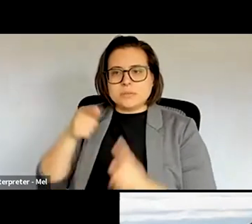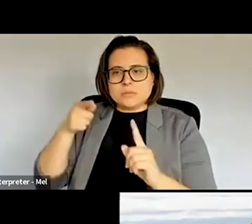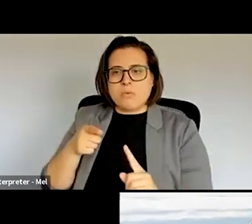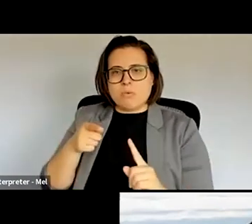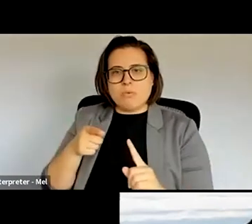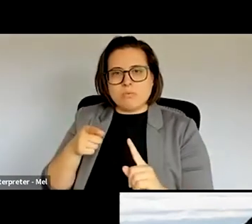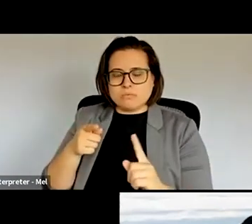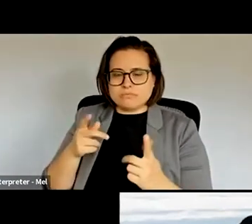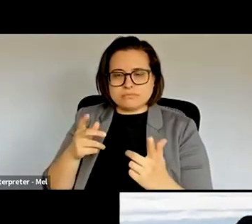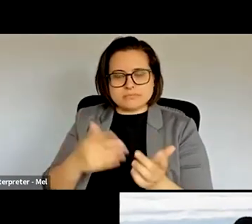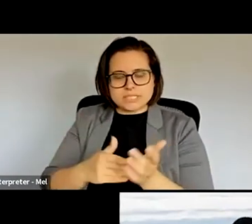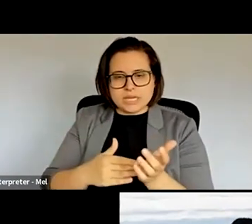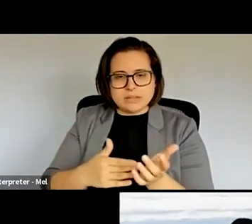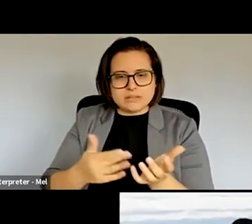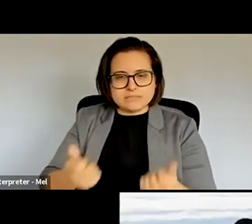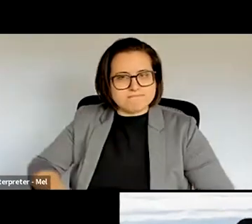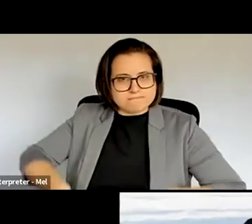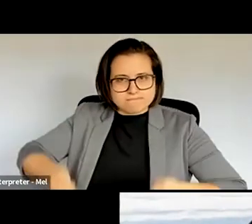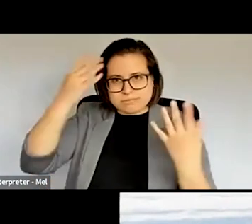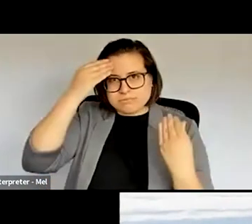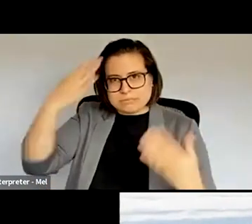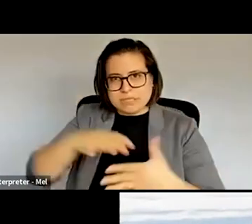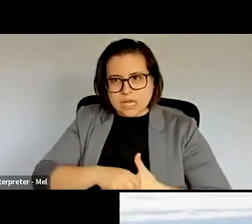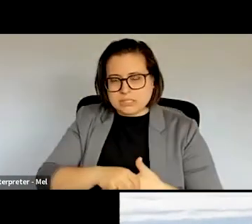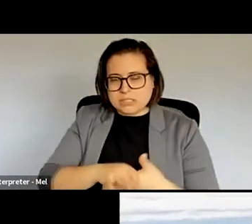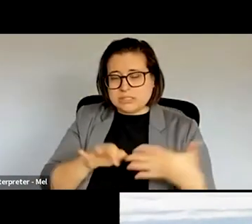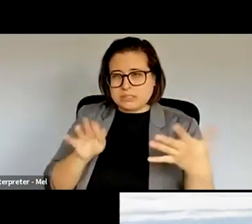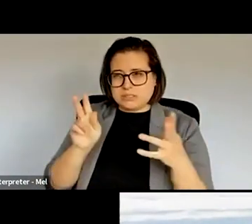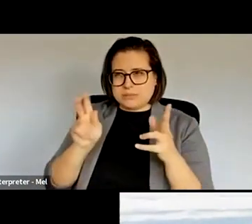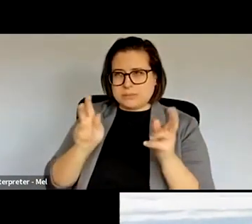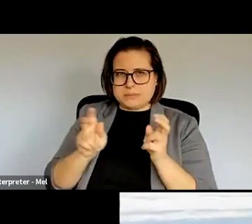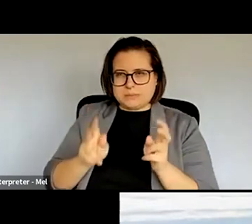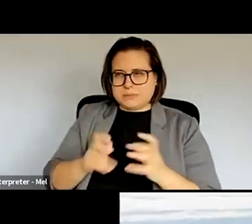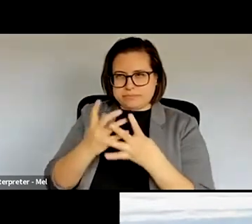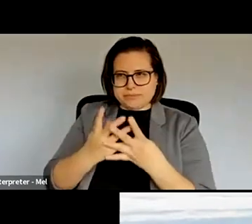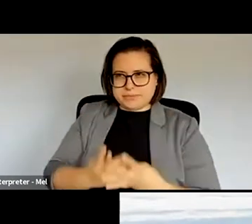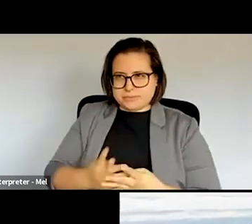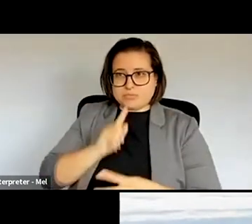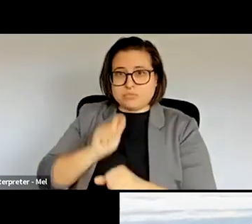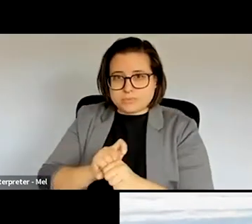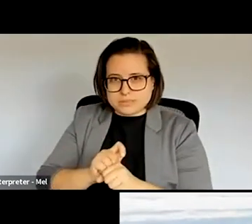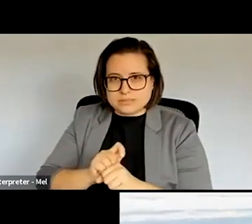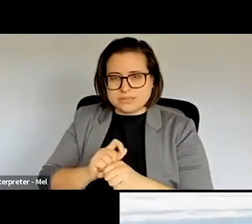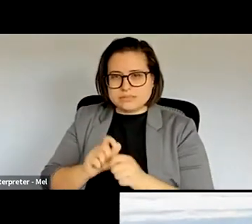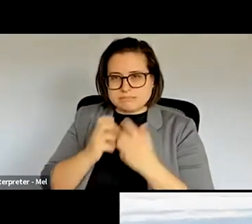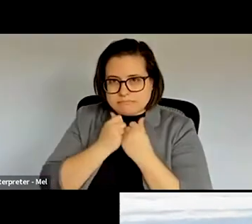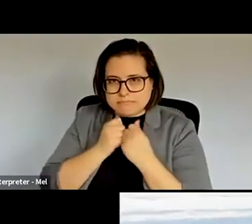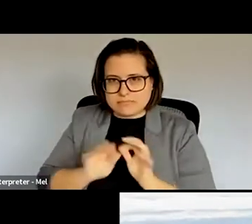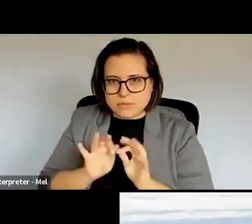massive amount of content that which is of value. I think that we are out of time so let me thank